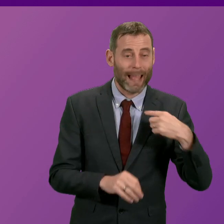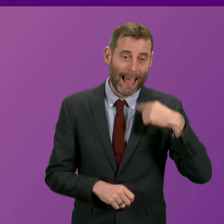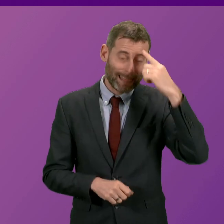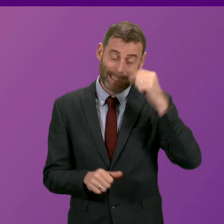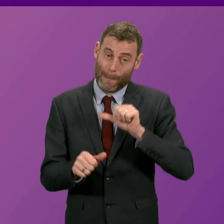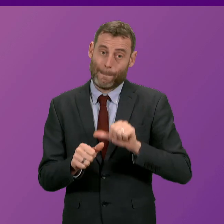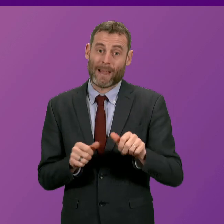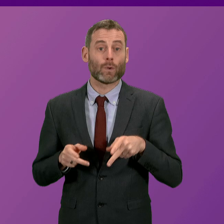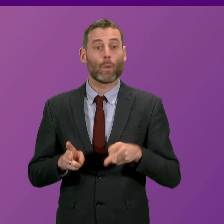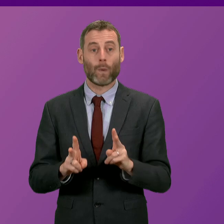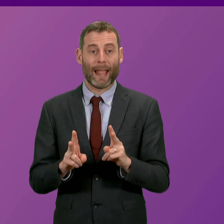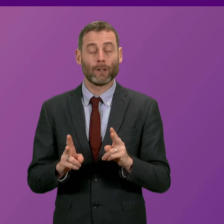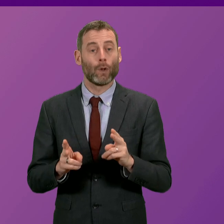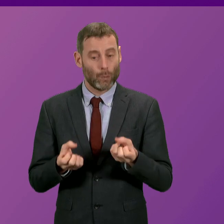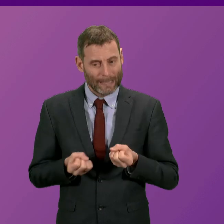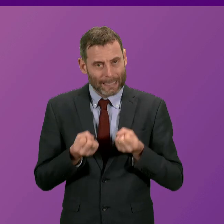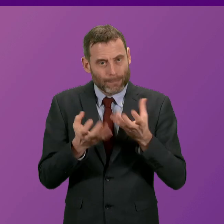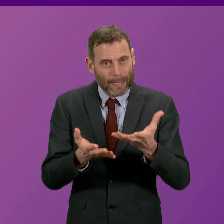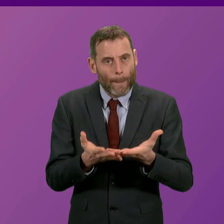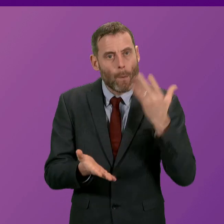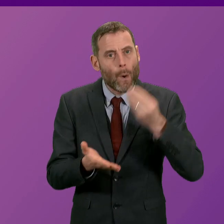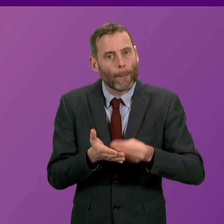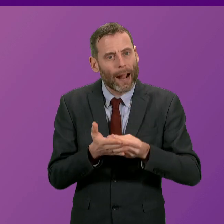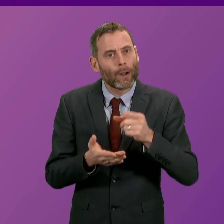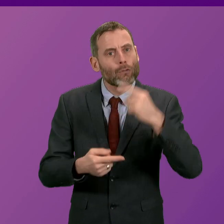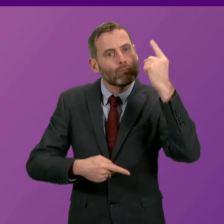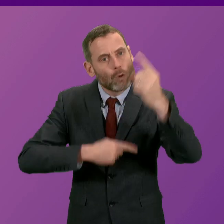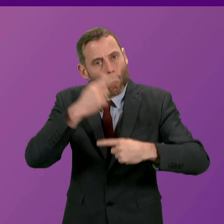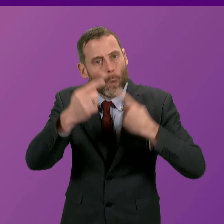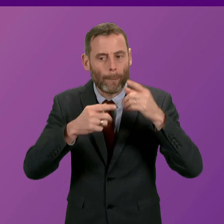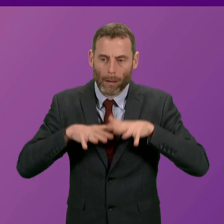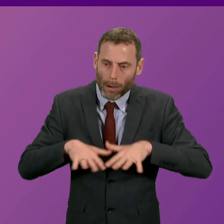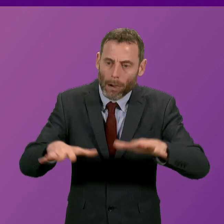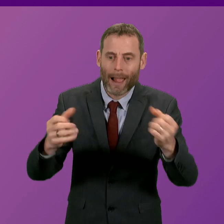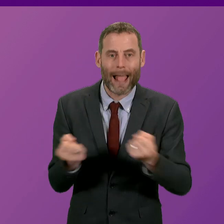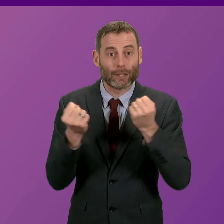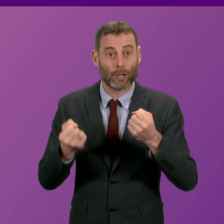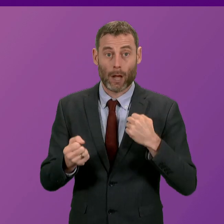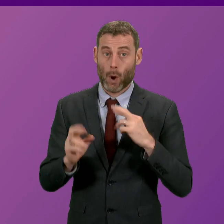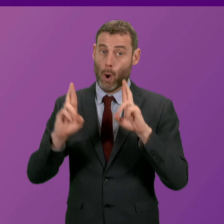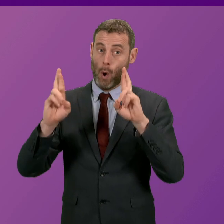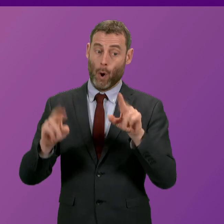through investment in renewable energy. I hope that GB energy will help us to speed up the